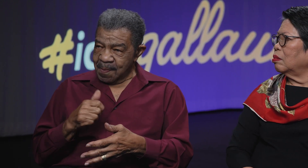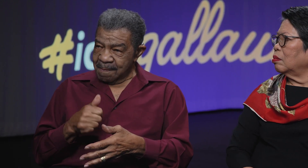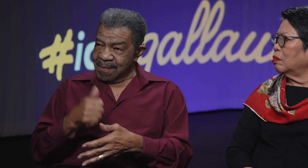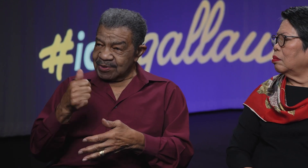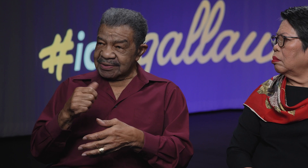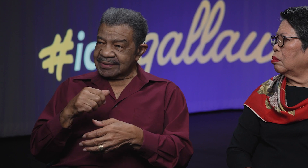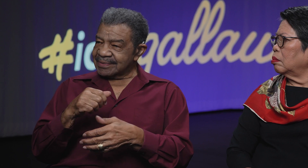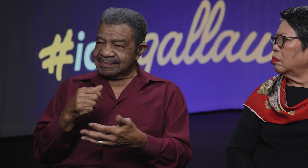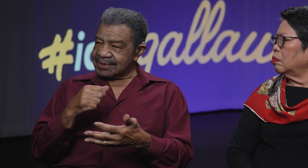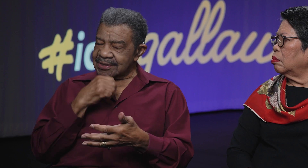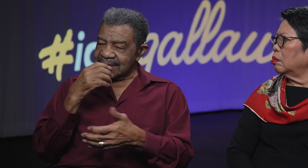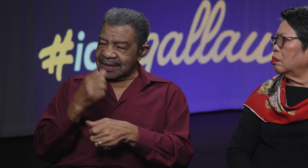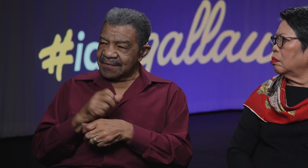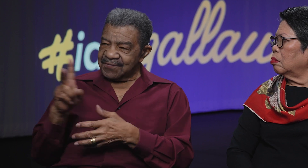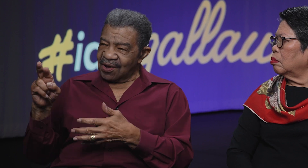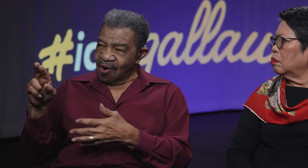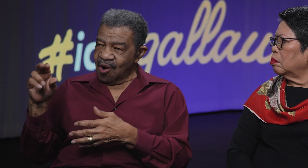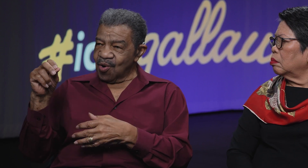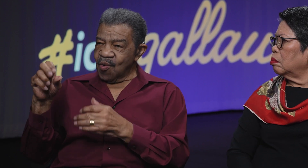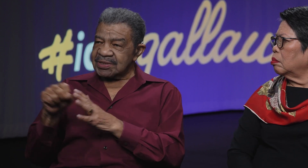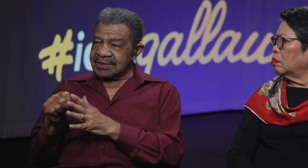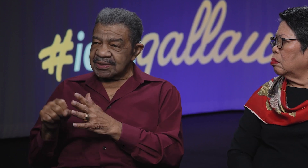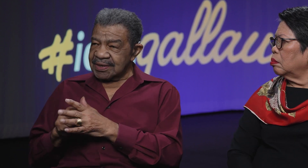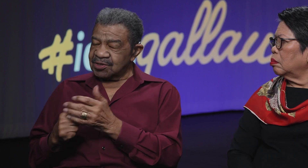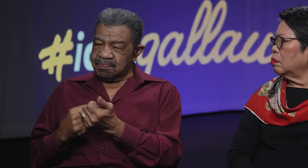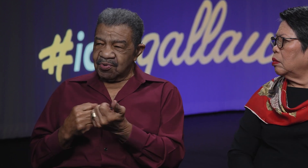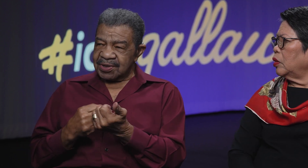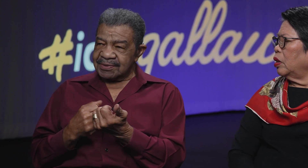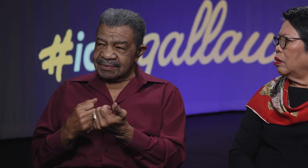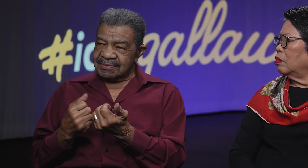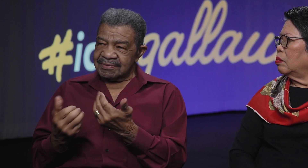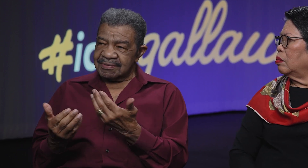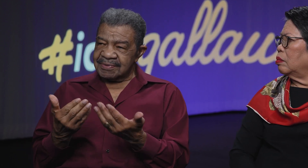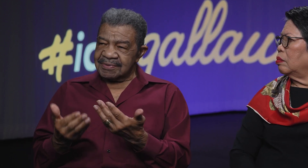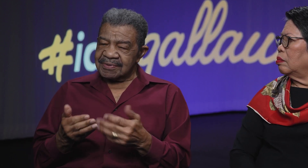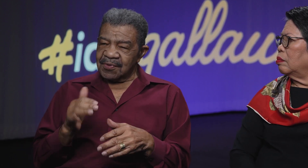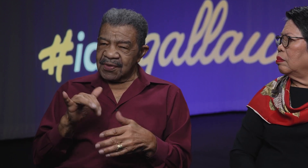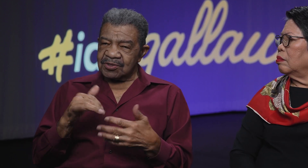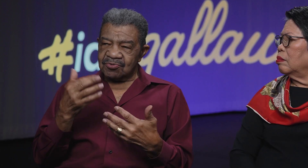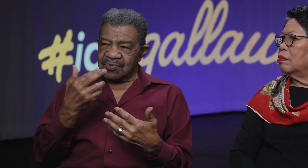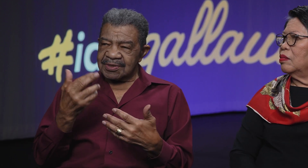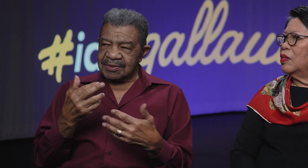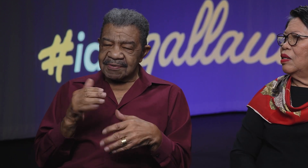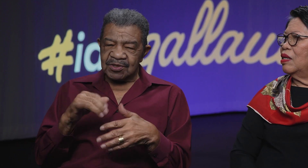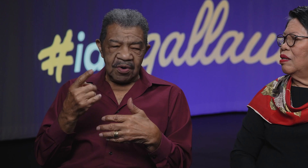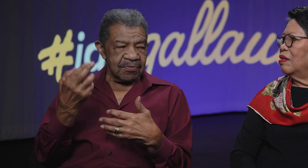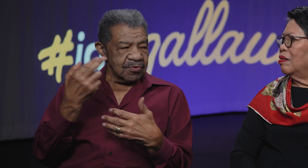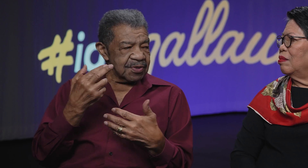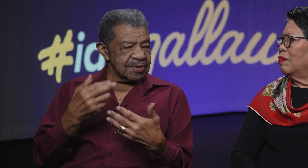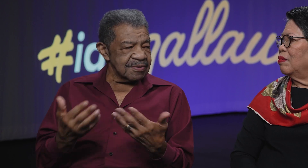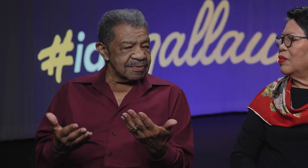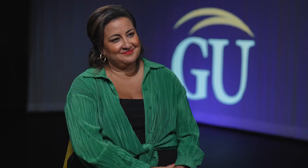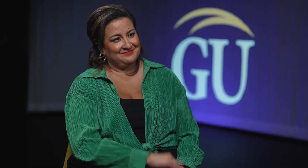who generally don't get VR or state support. That's one of the reasons.